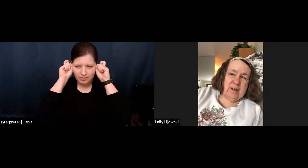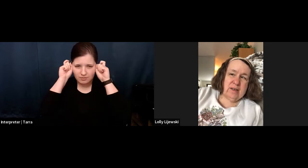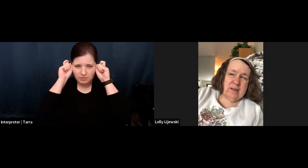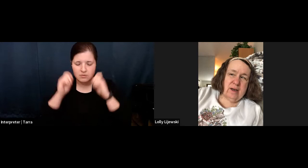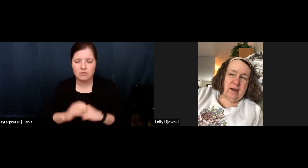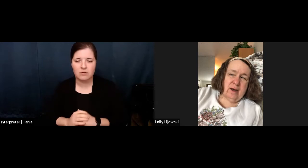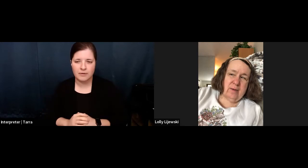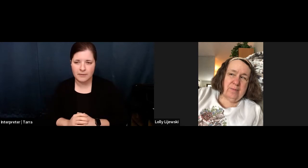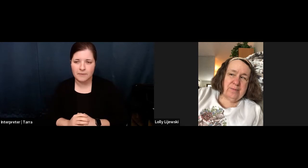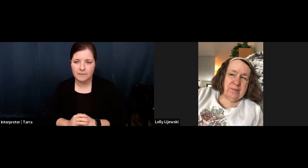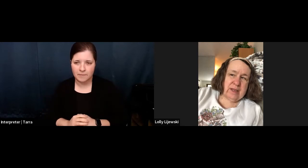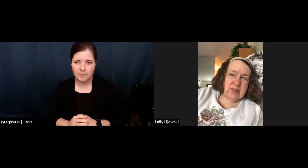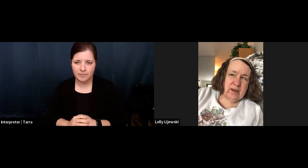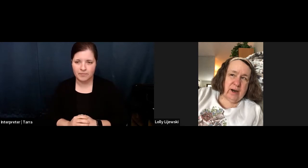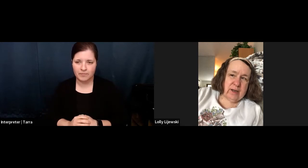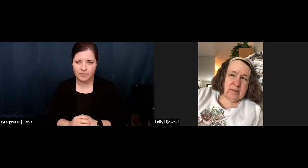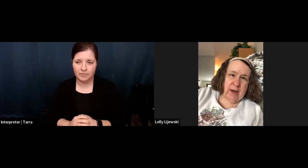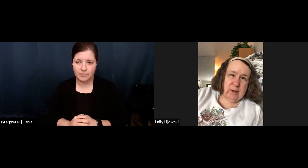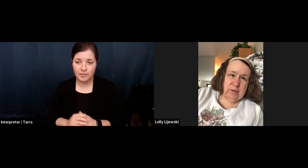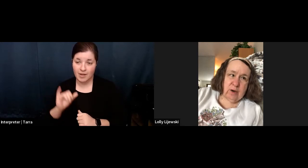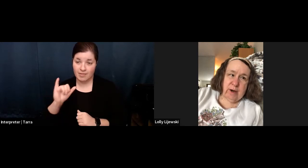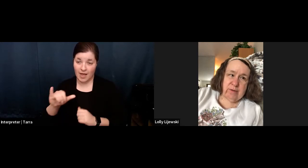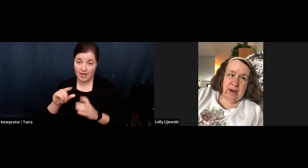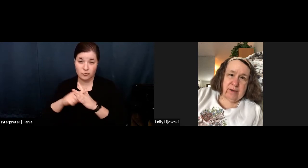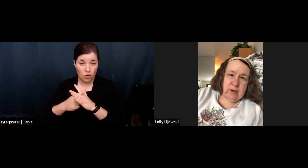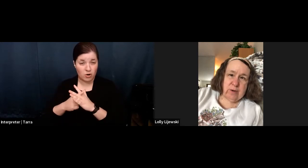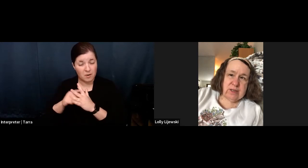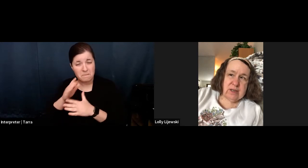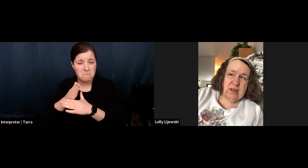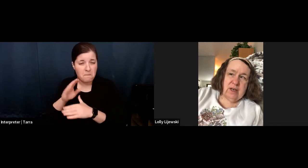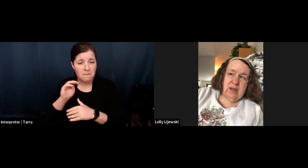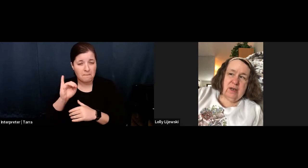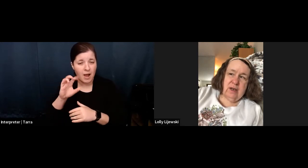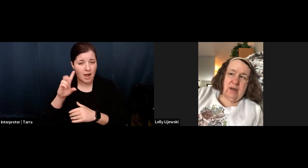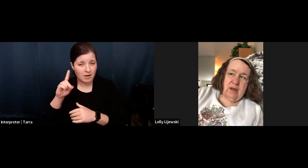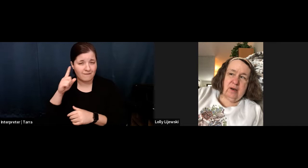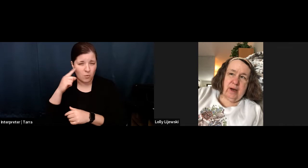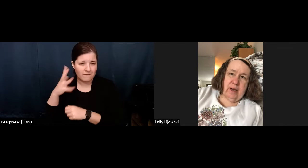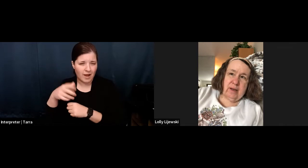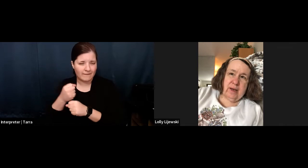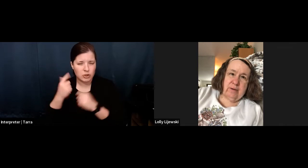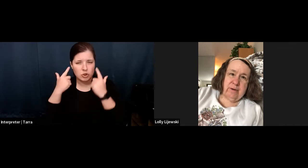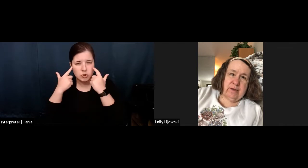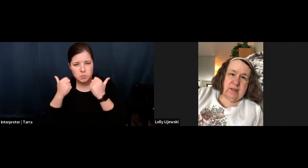I have moderate hearing loss and use hearing aids.